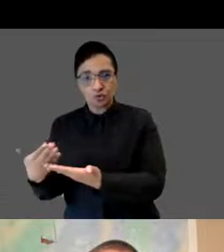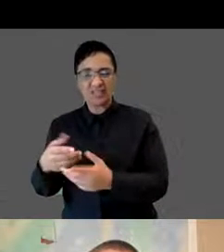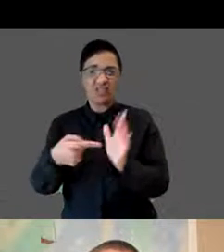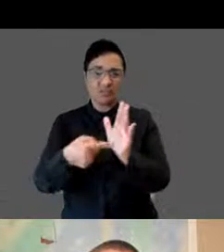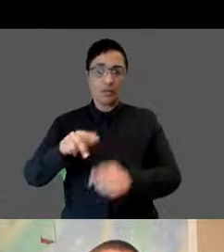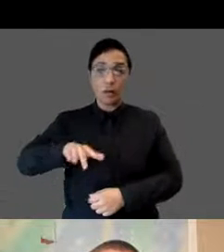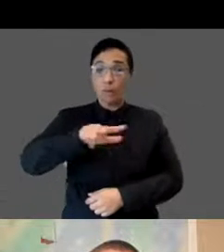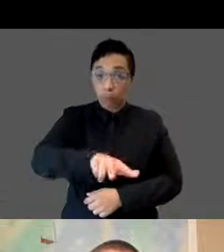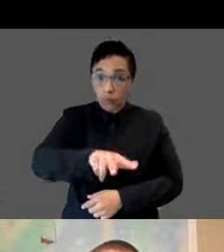languages.